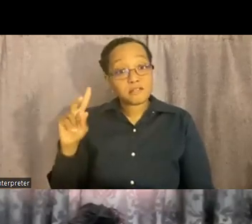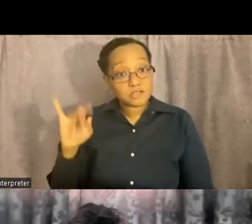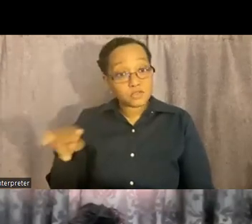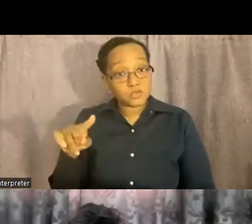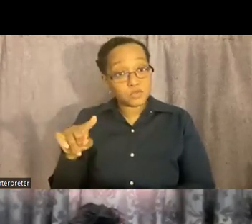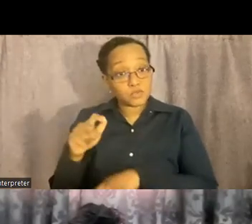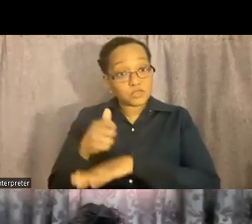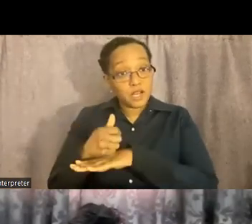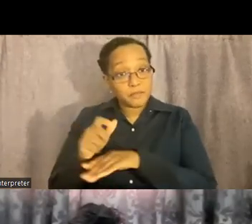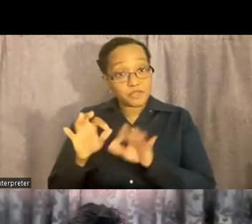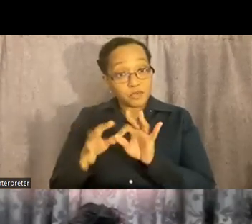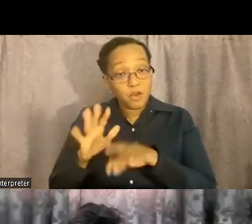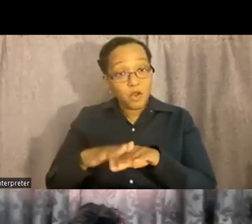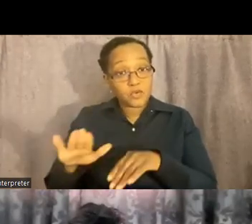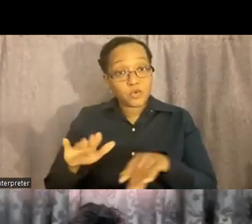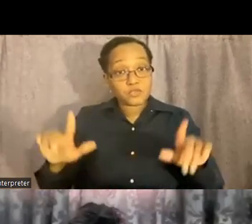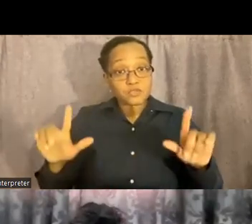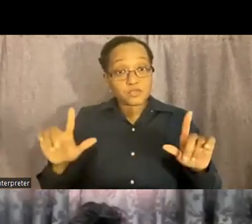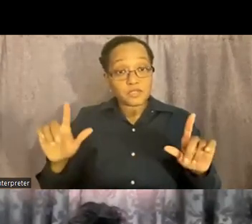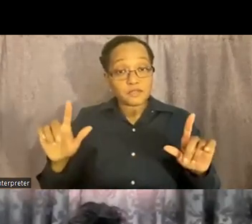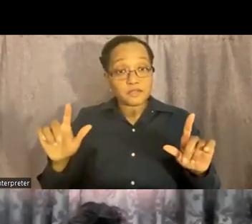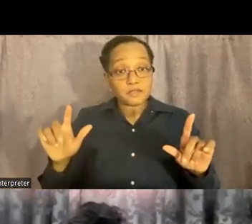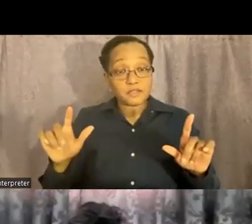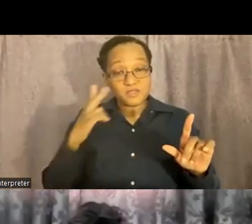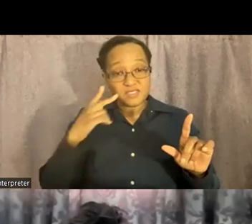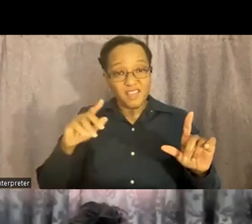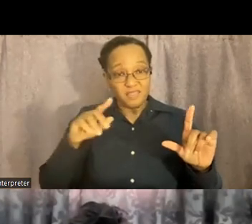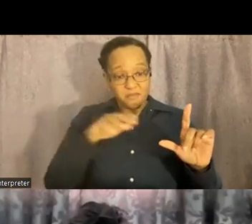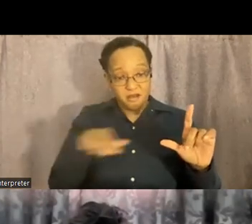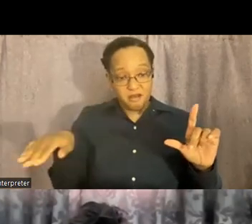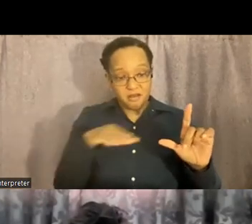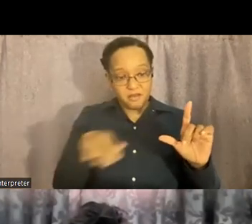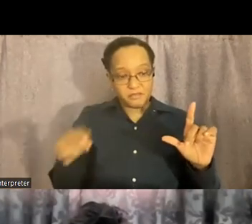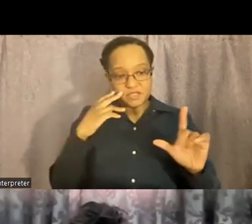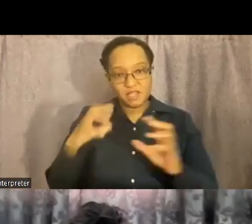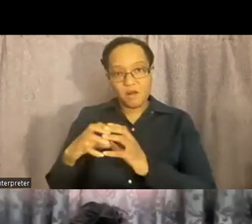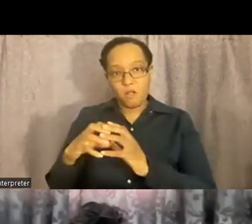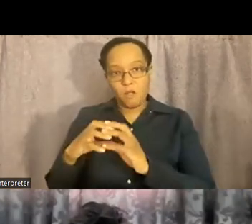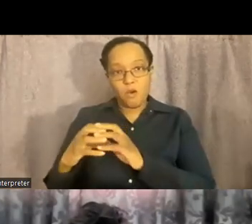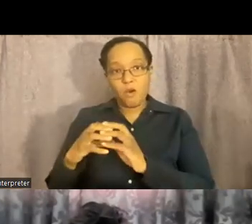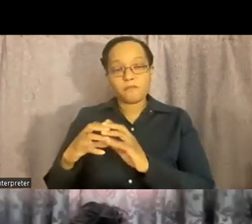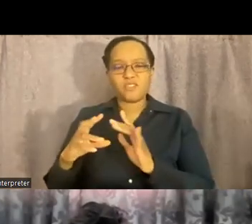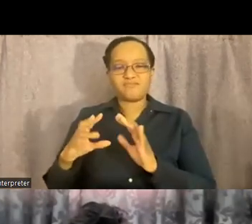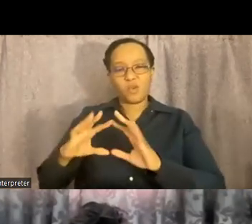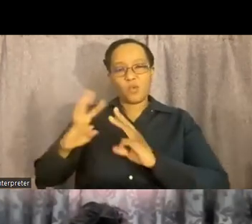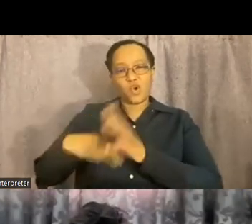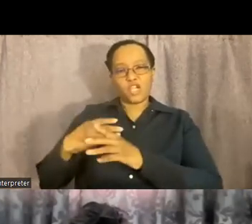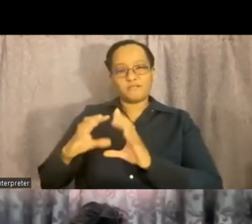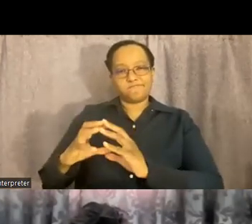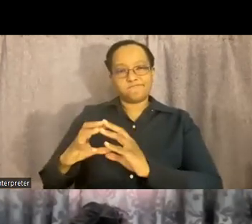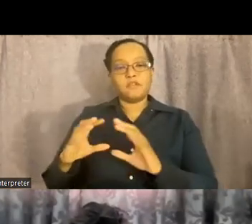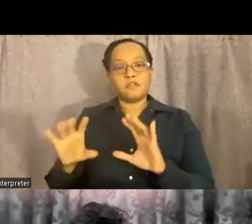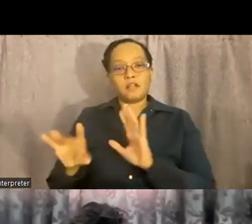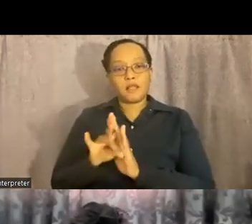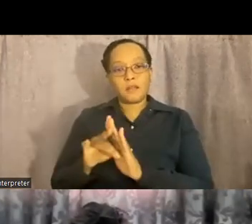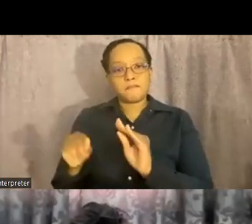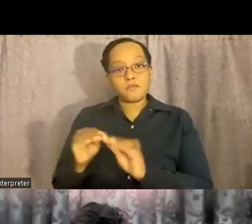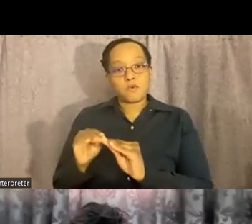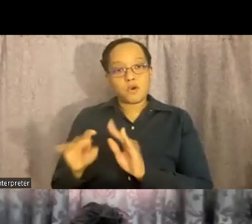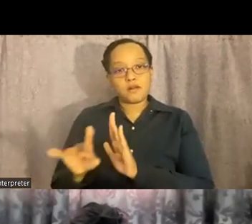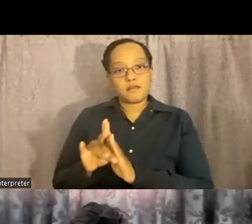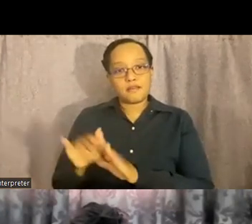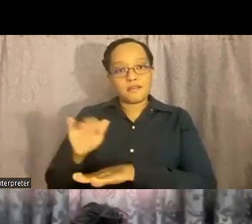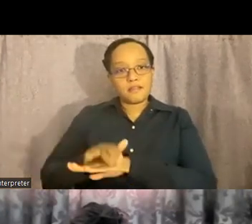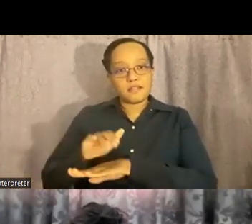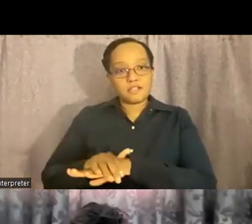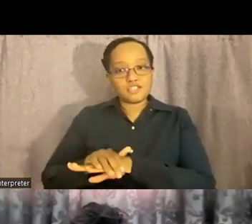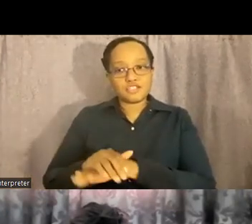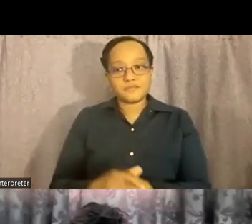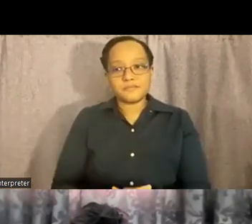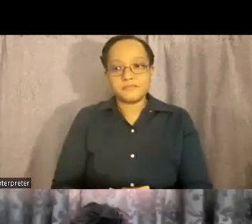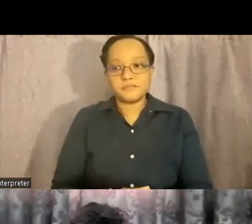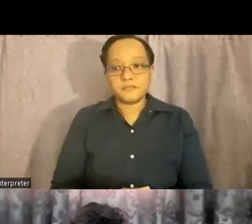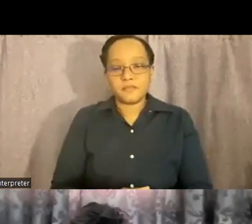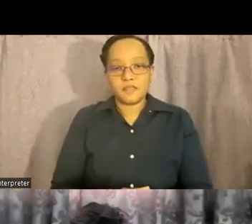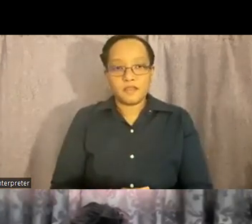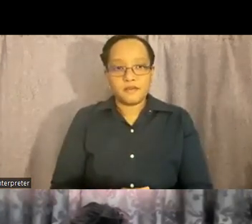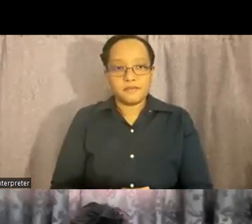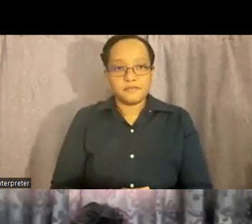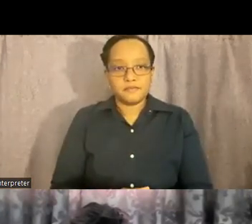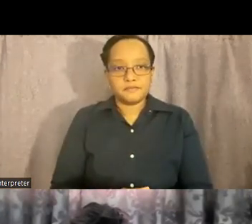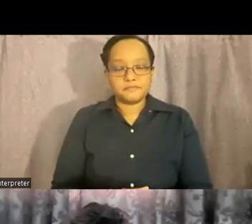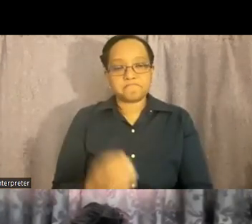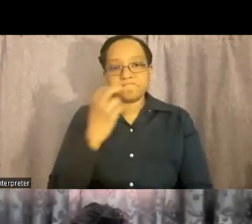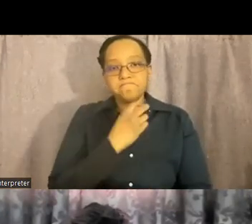Go to the bottom, click on the globe and choose English for interpretation .